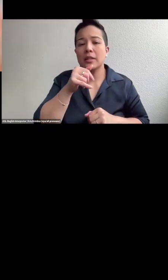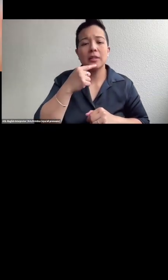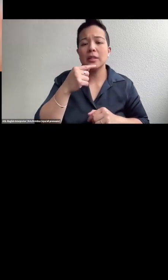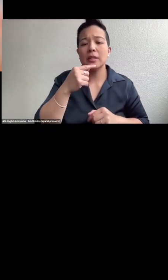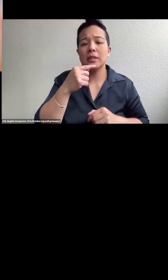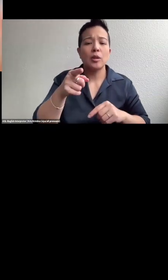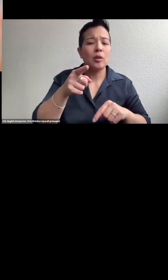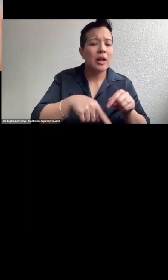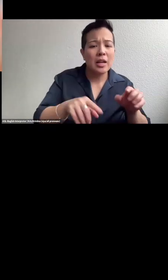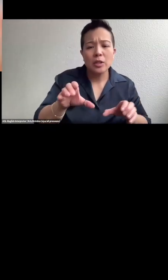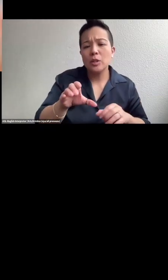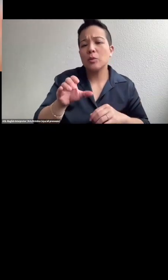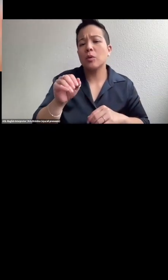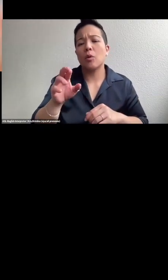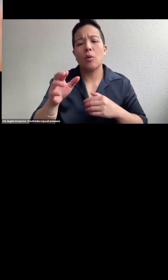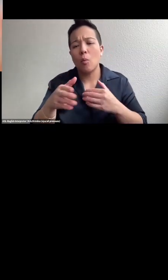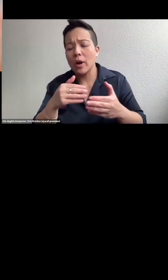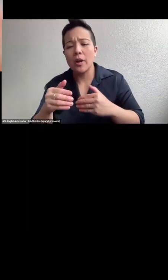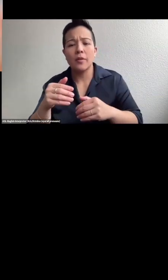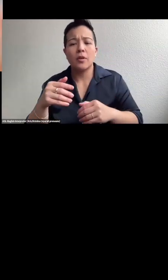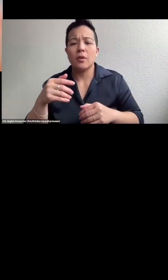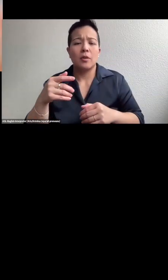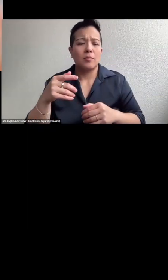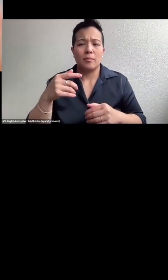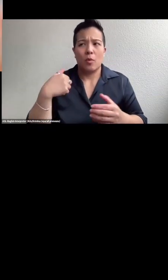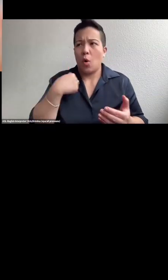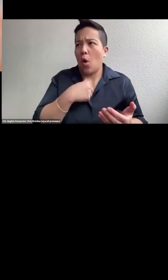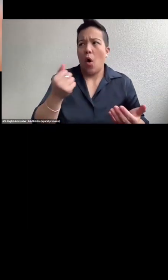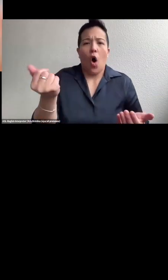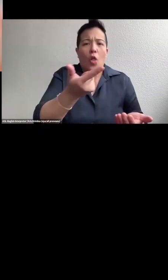doing it, the three of us are doing it, but it would be